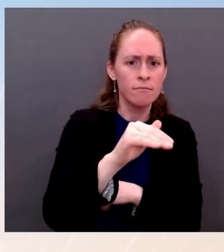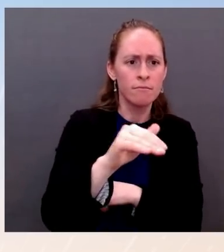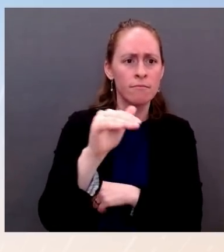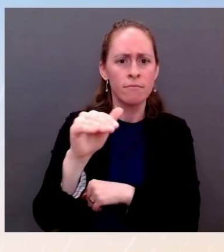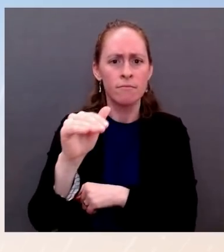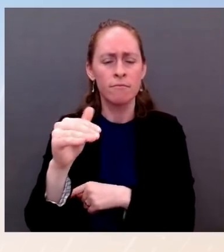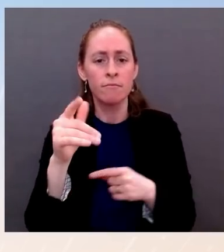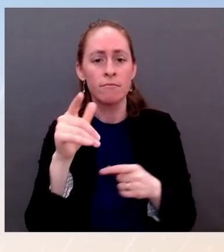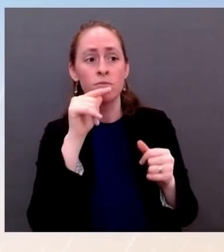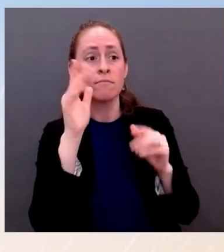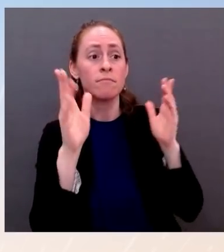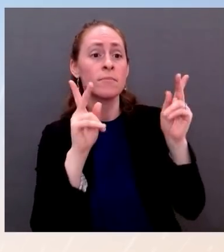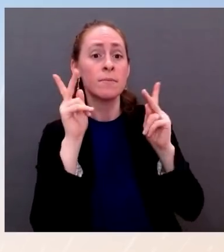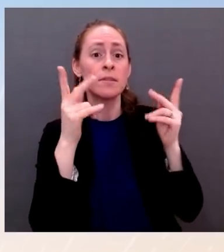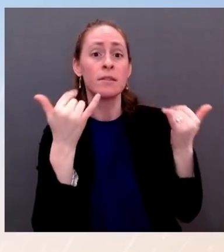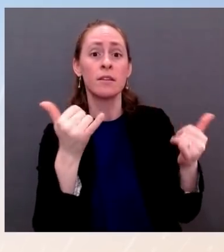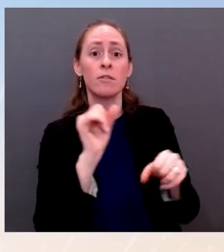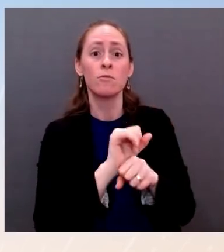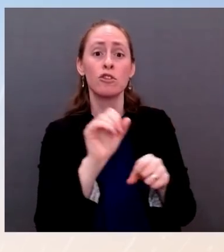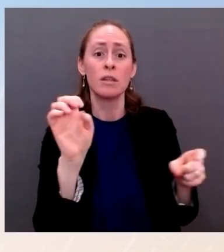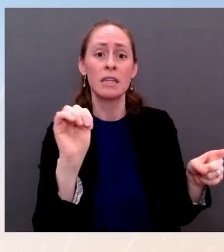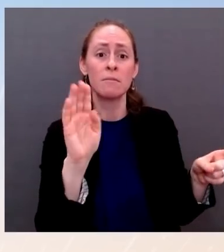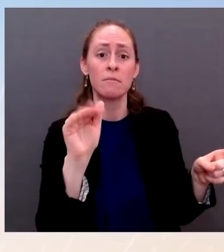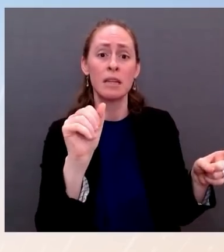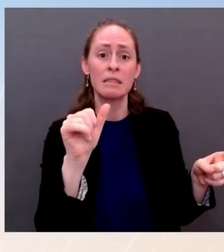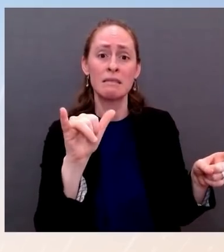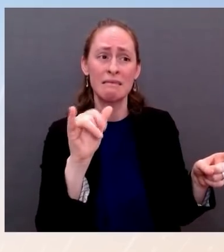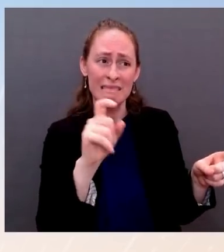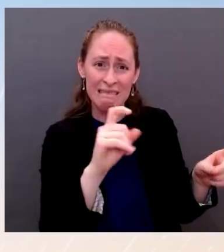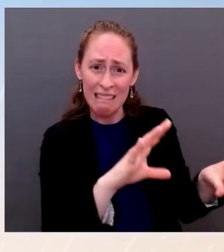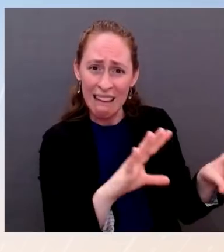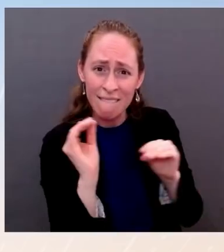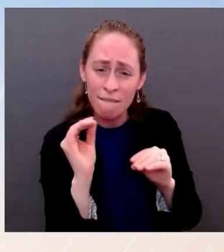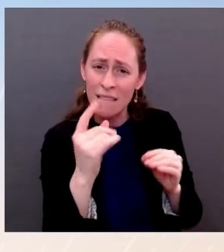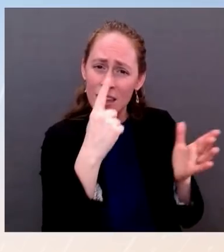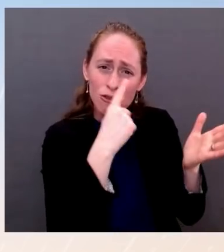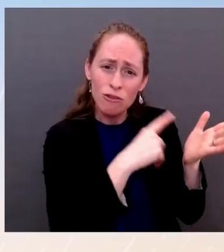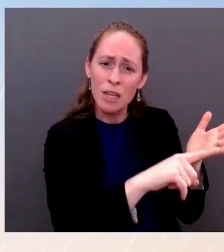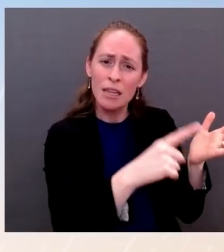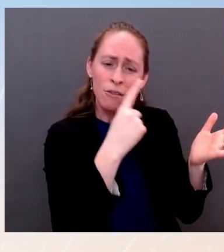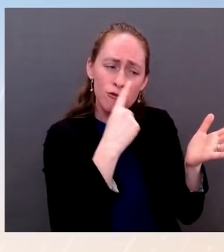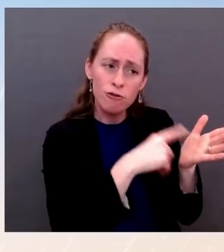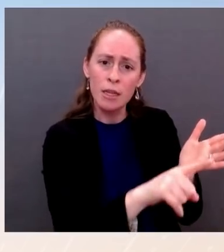That decision was always posed to the group at the table. That decision was not made until August 12th.